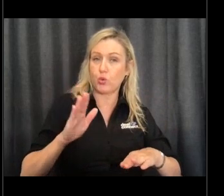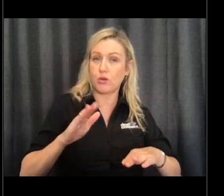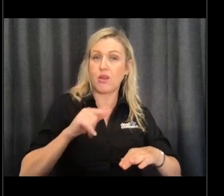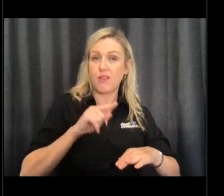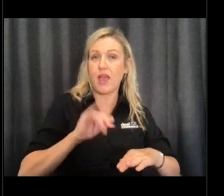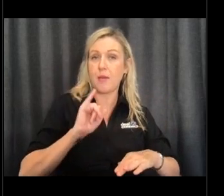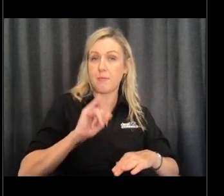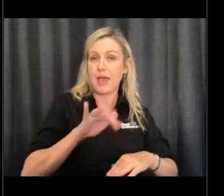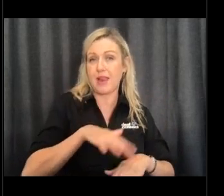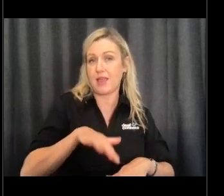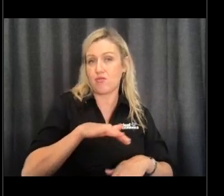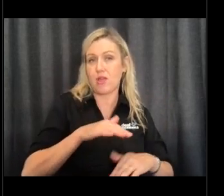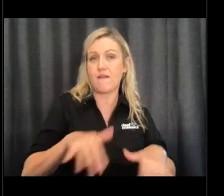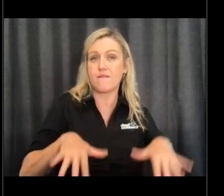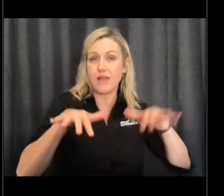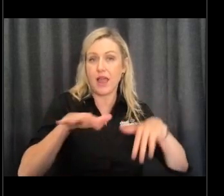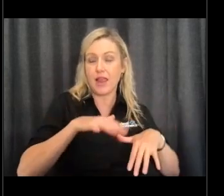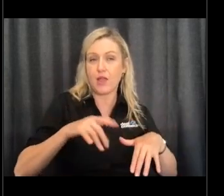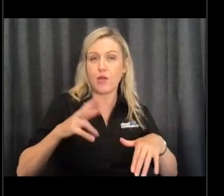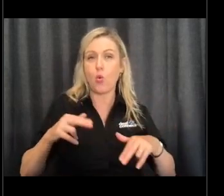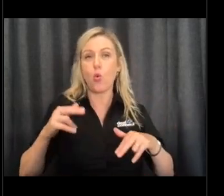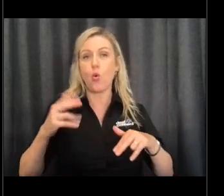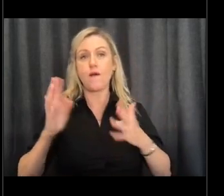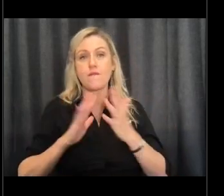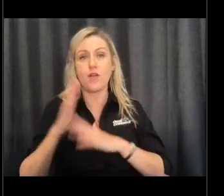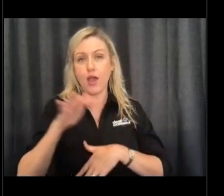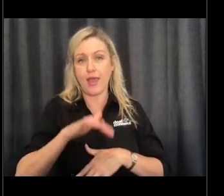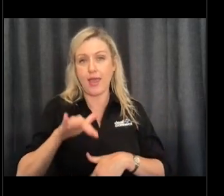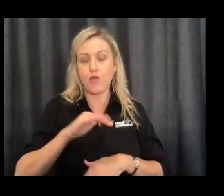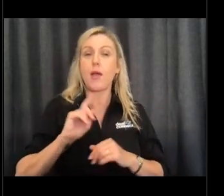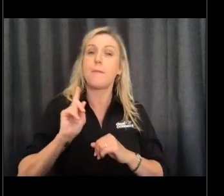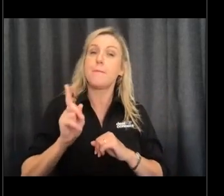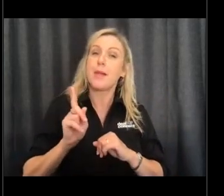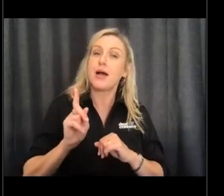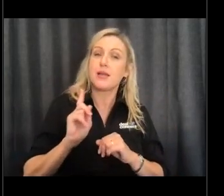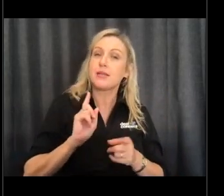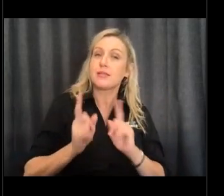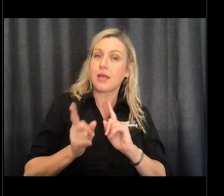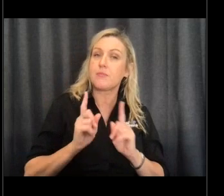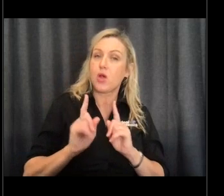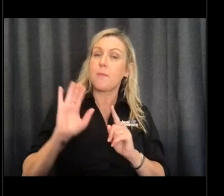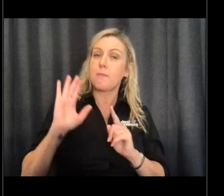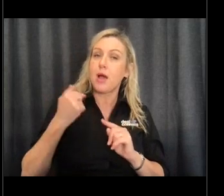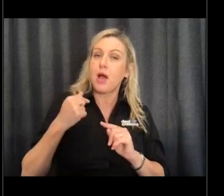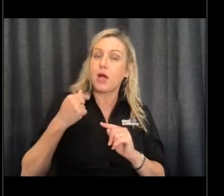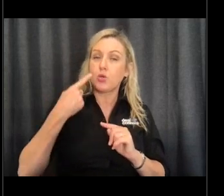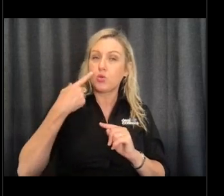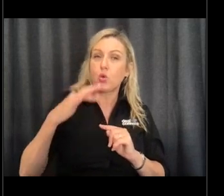So although I have seen on occasions insurers give a wrong amount that's drastically